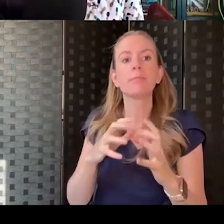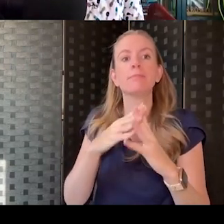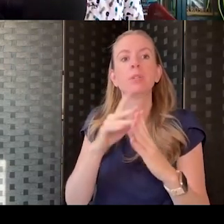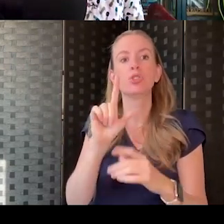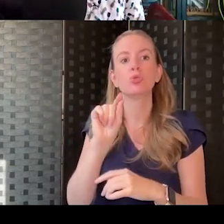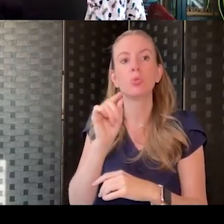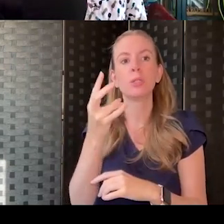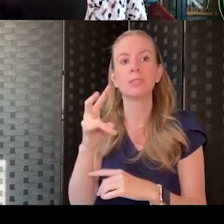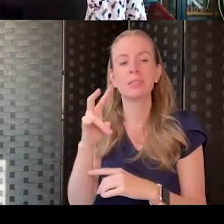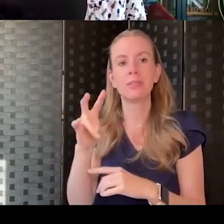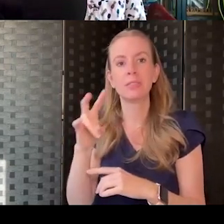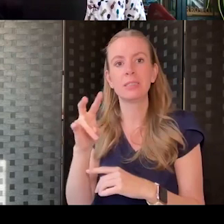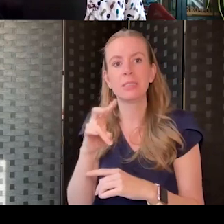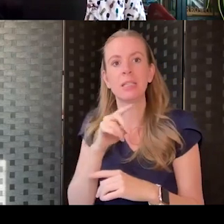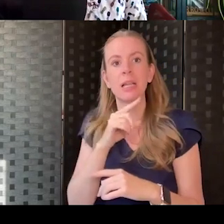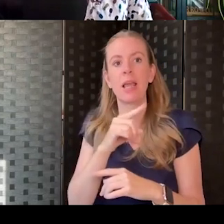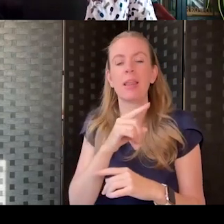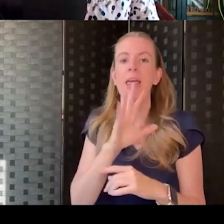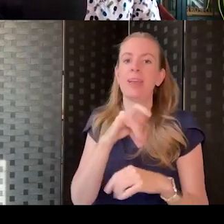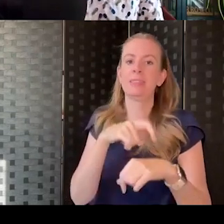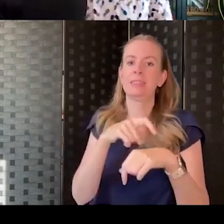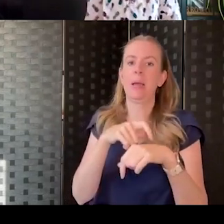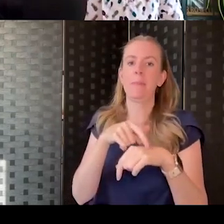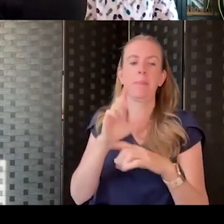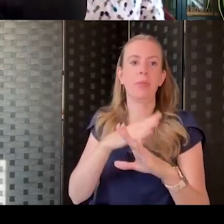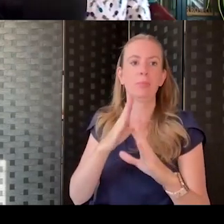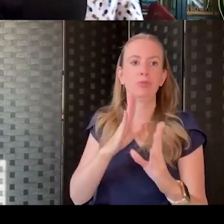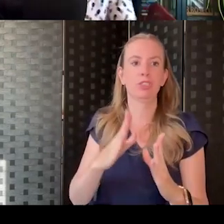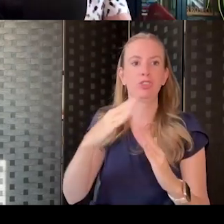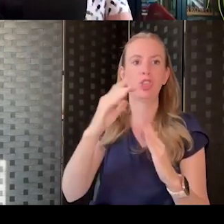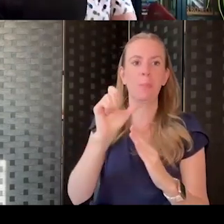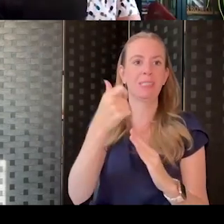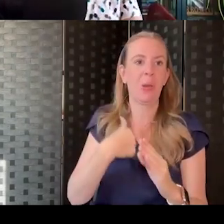Justin Bieber and Coldplay were in the top ten. We all did weird stuff in the before